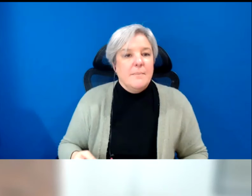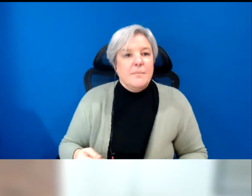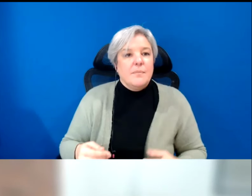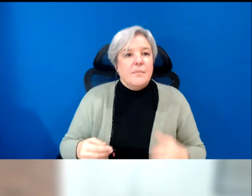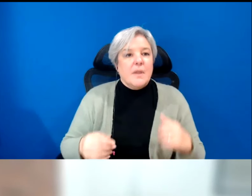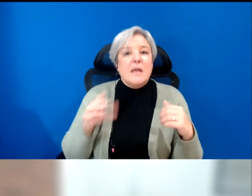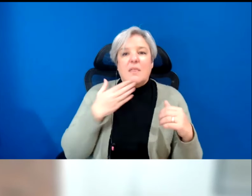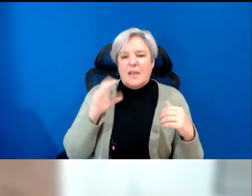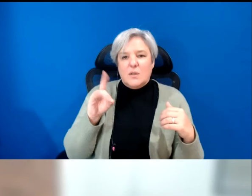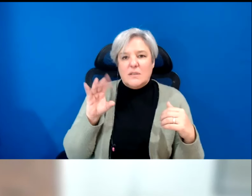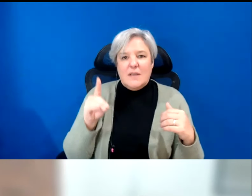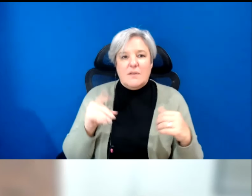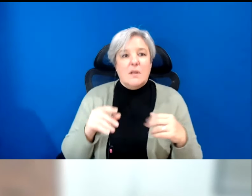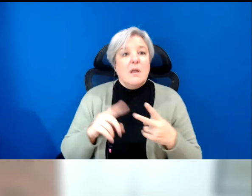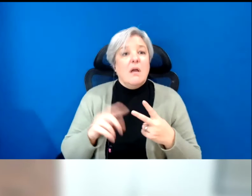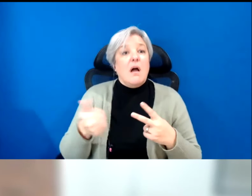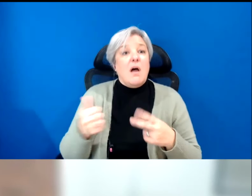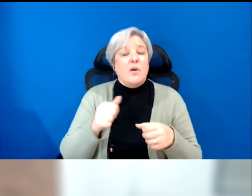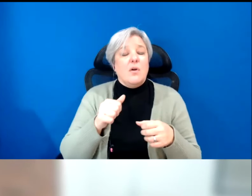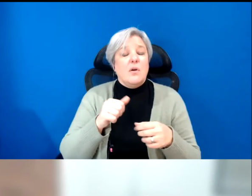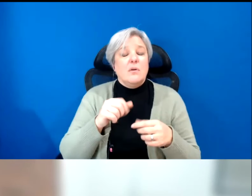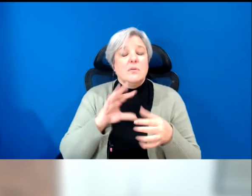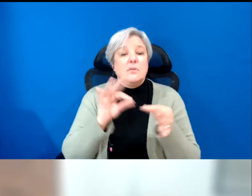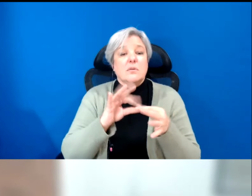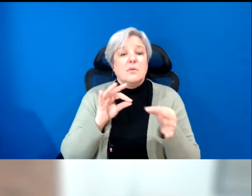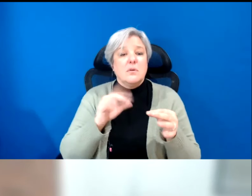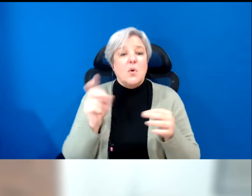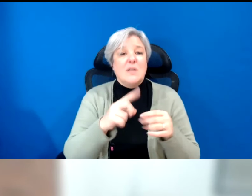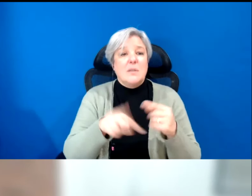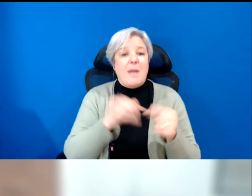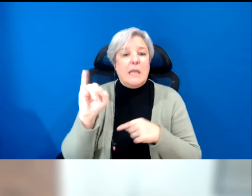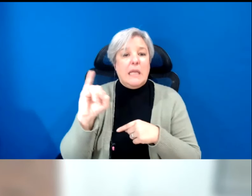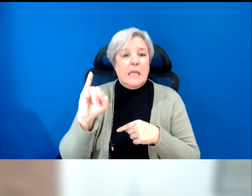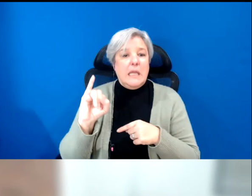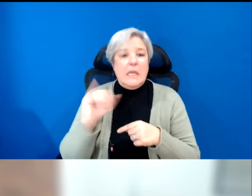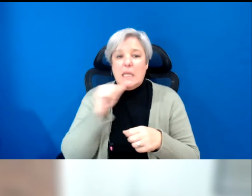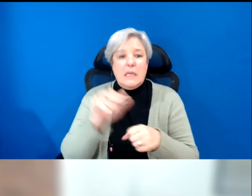And a great question about incompletes. But you should ask, does the student have to sign the incomplete form?